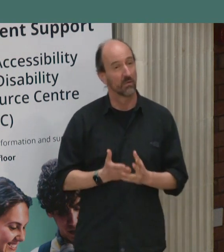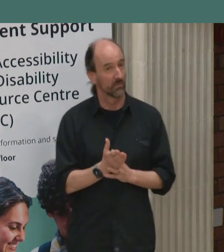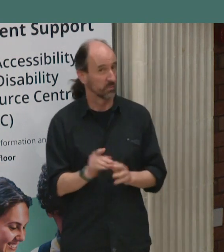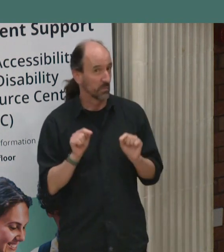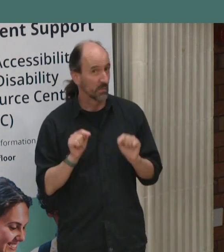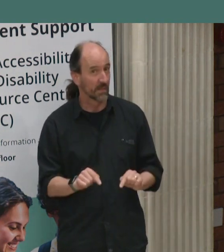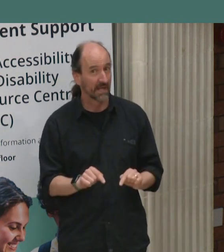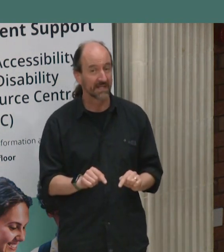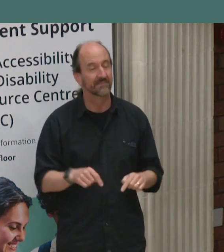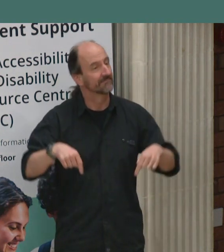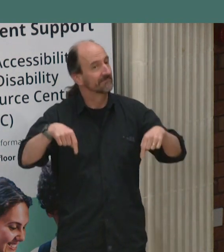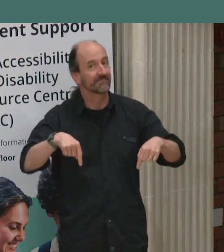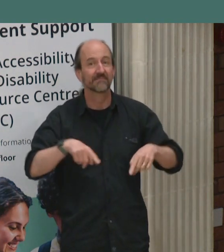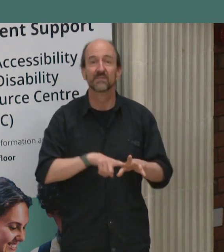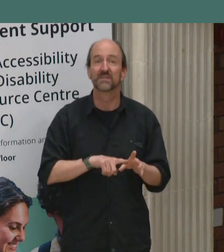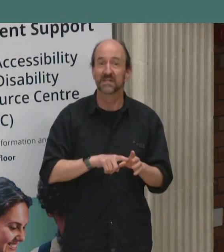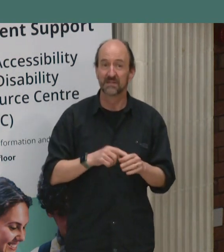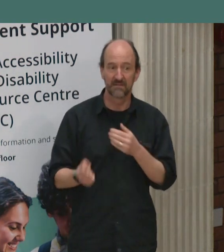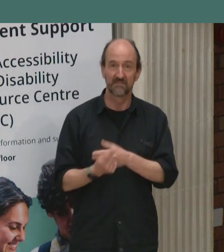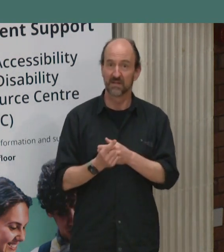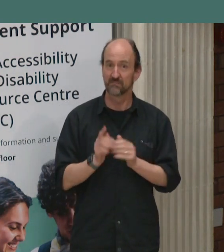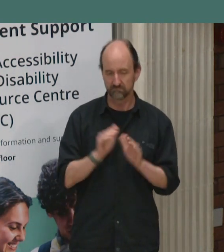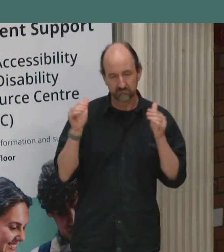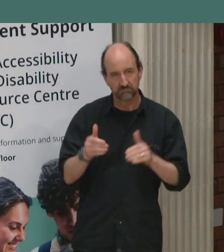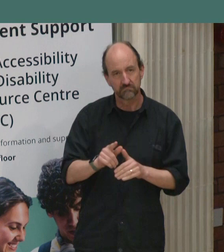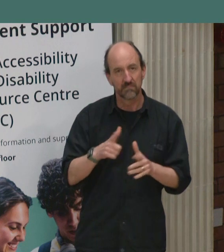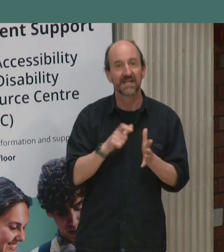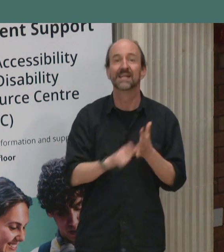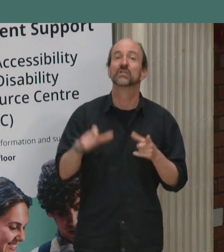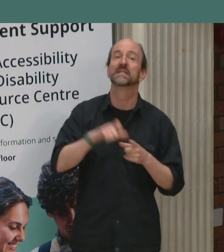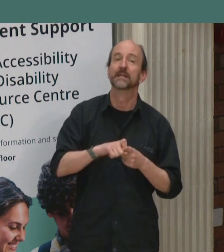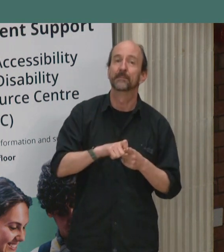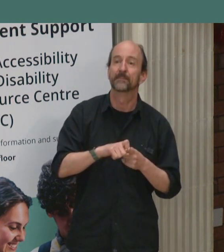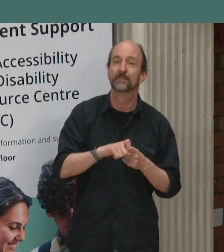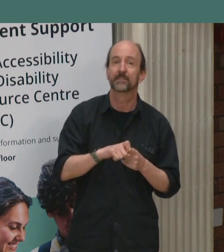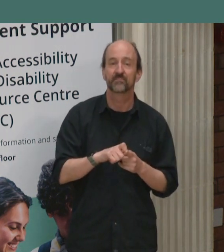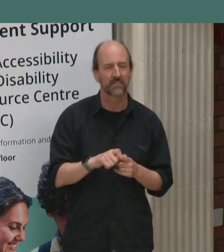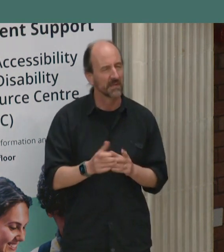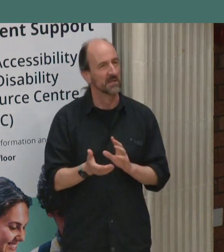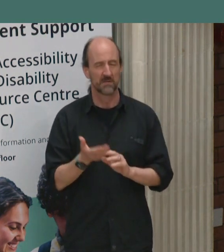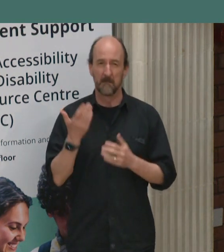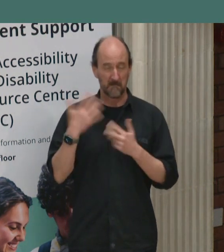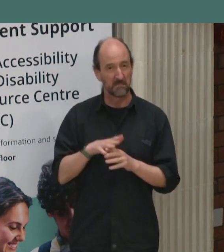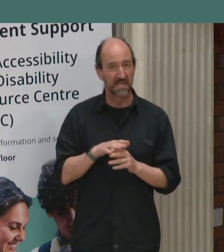year's event will focus upon ADHD. ADHD was a dimensional disability of which we were of